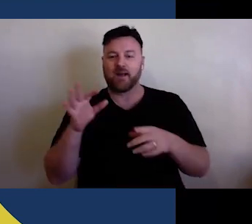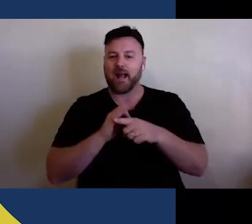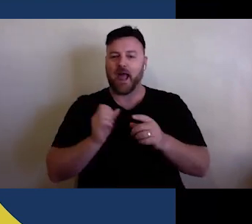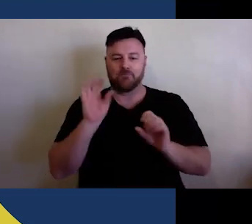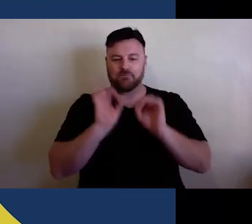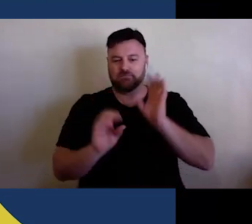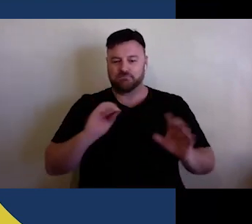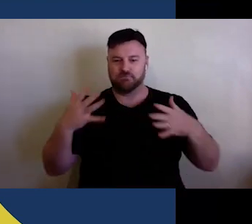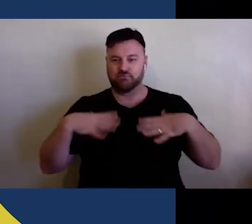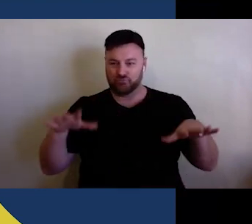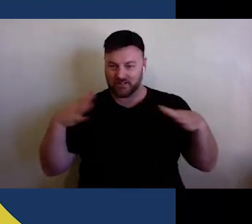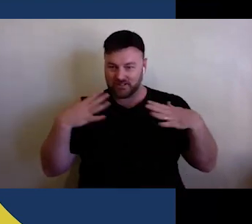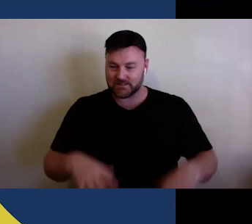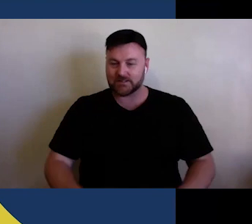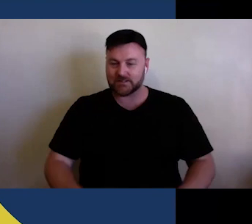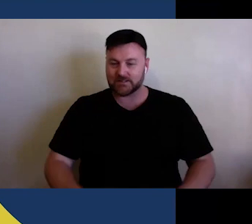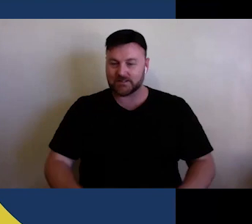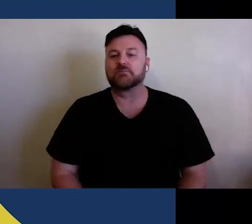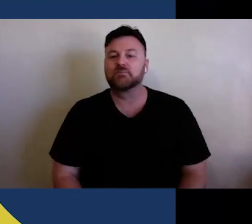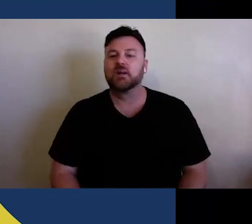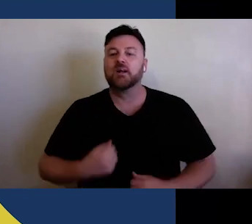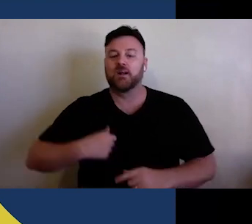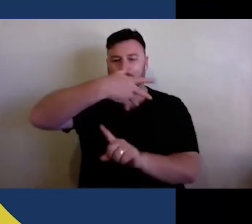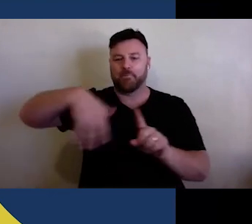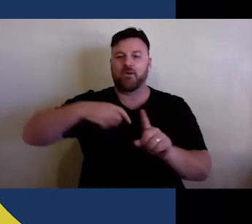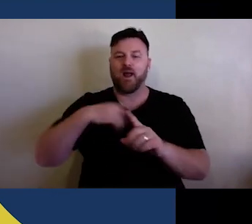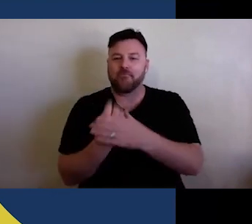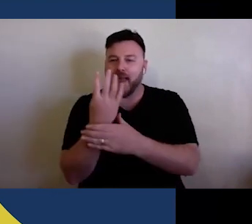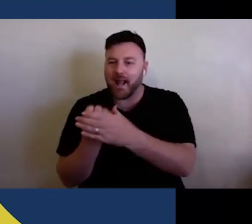jungle of an apartment, lots of plants, two chandeliers on the wall